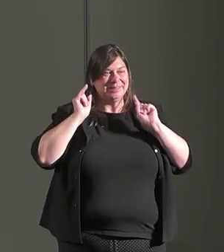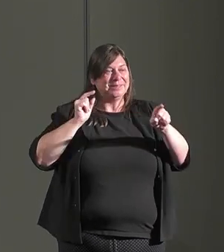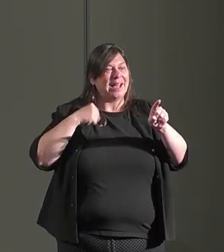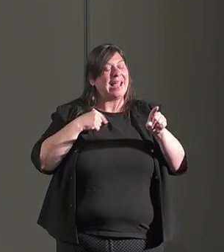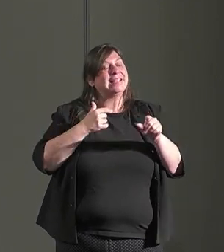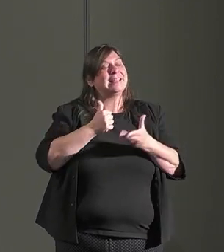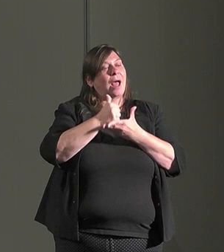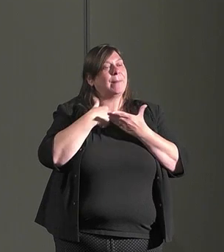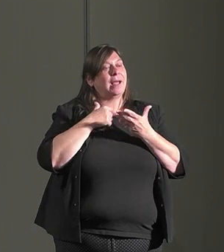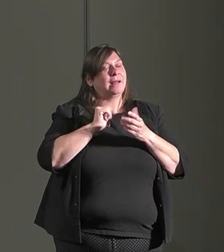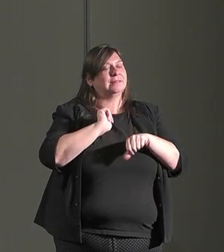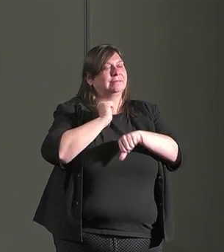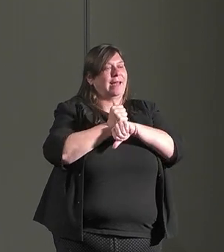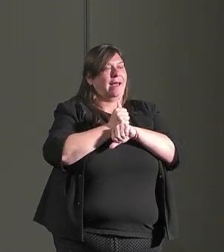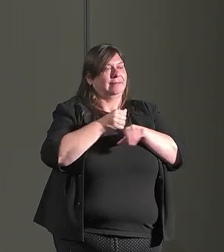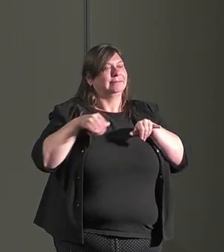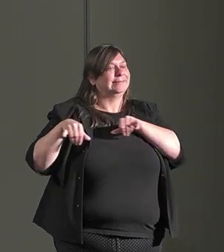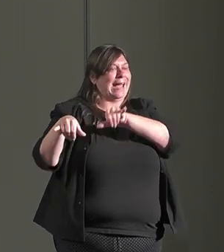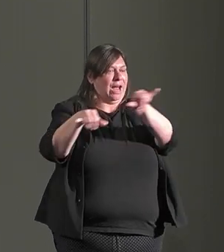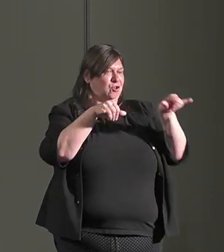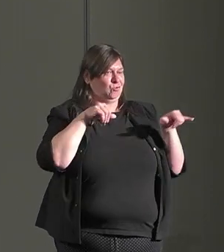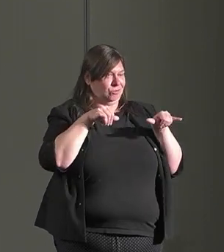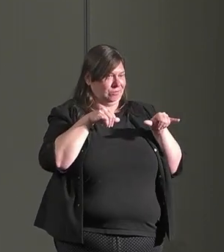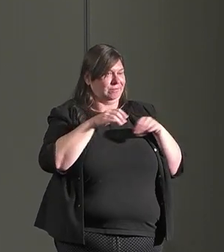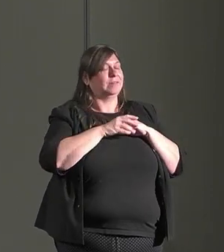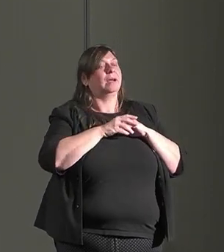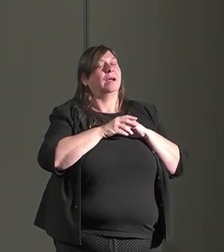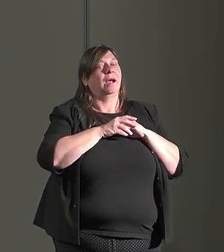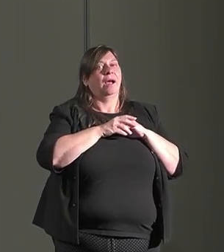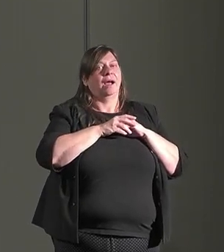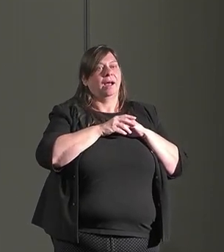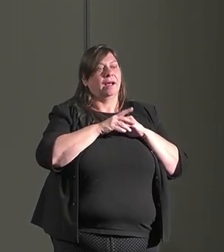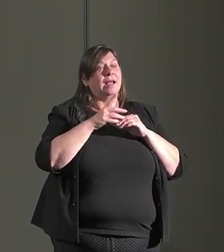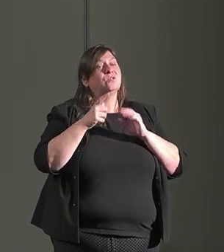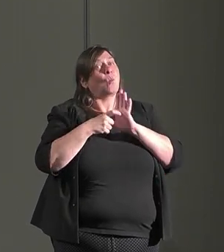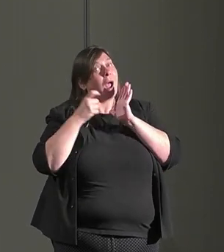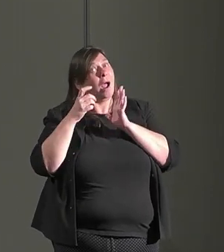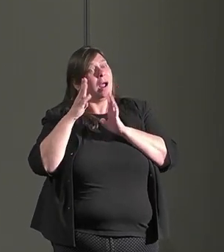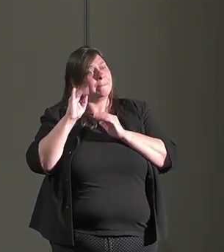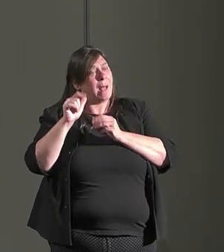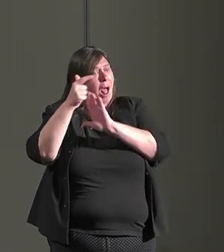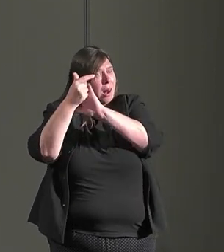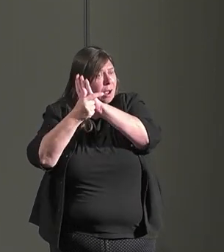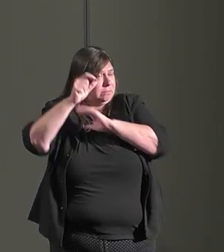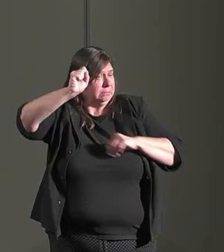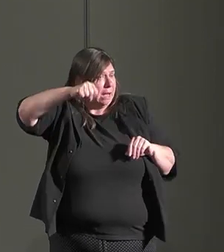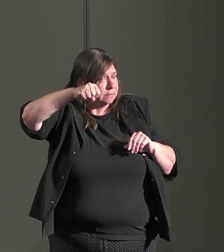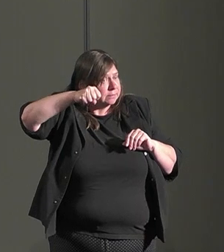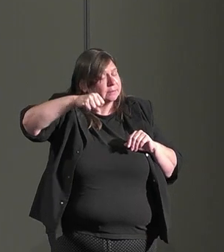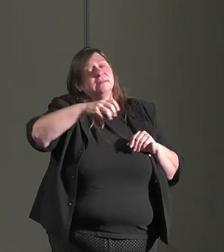are doing and it is required by legislation that I talked about earlier. You could not do